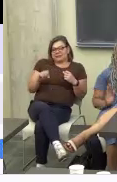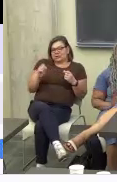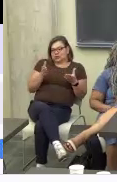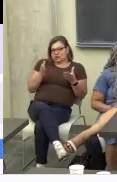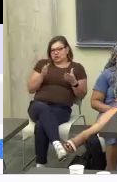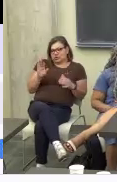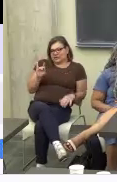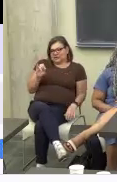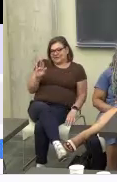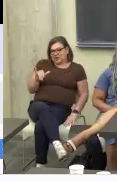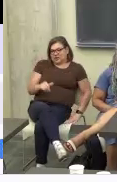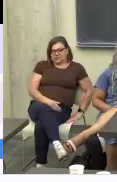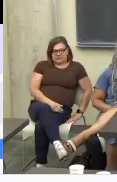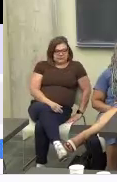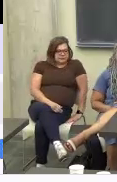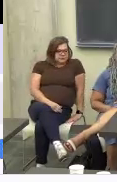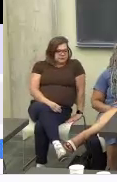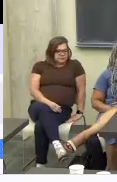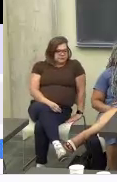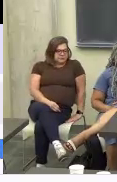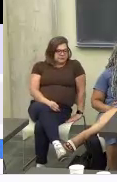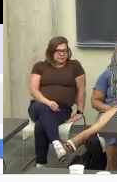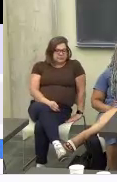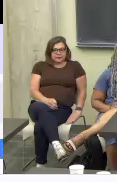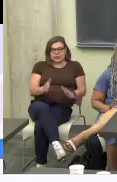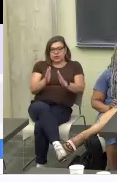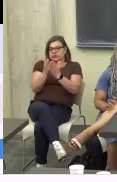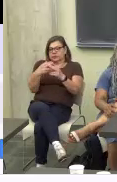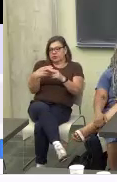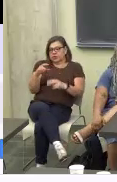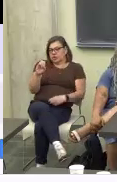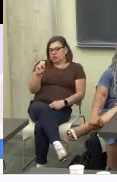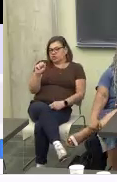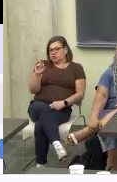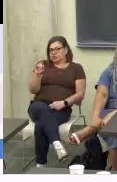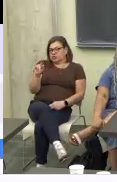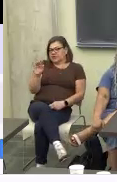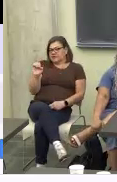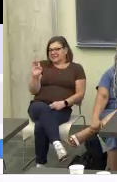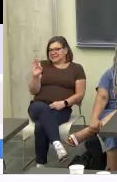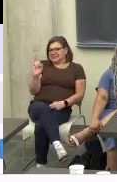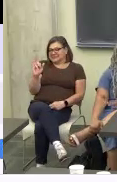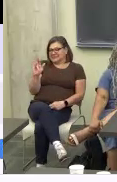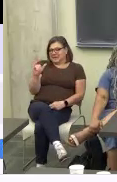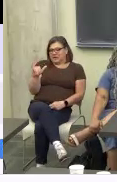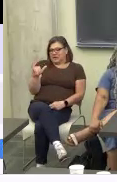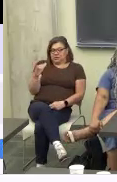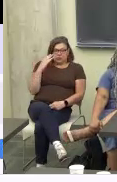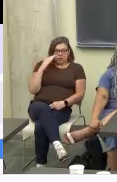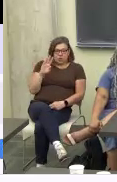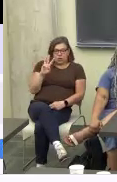Natalie's setting me up here. Okay, so there's this book called The Service Berry. Have anybody read it or heard about it? Do you know who Robin Wall Kimmerer